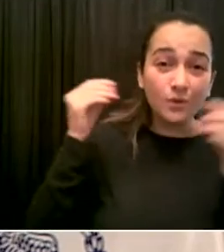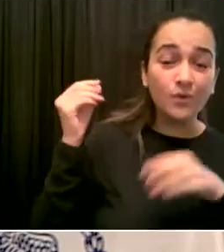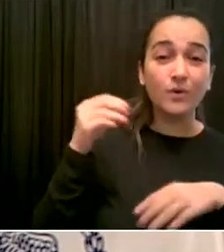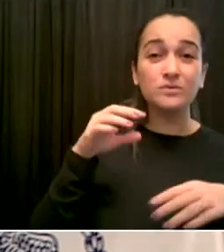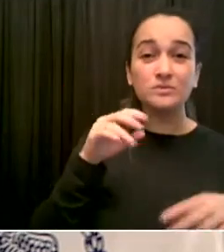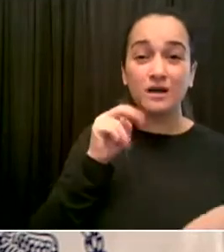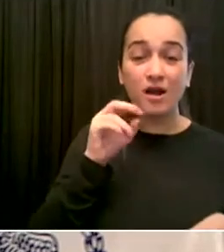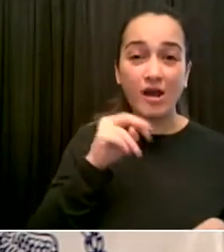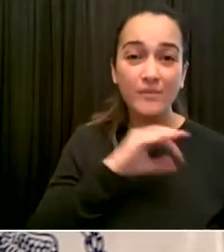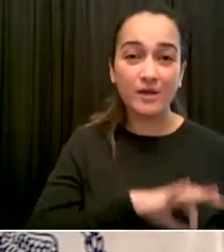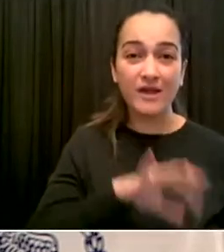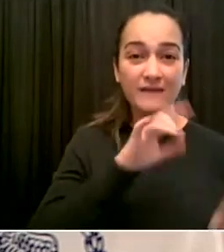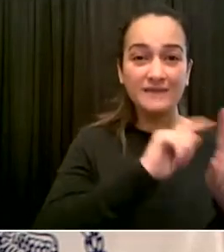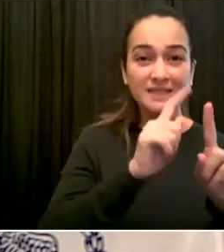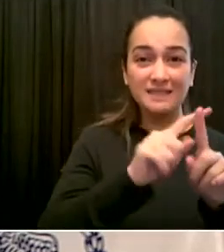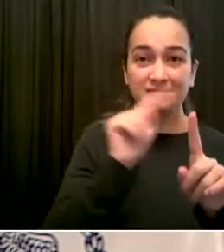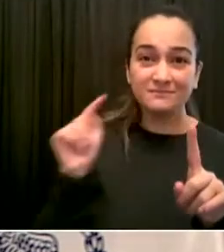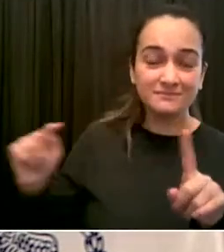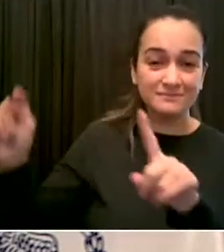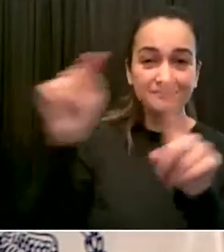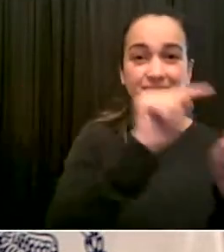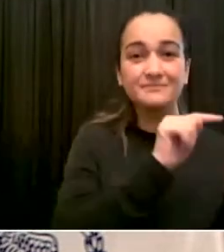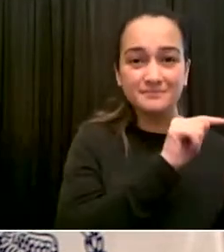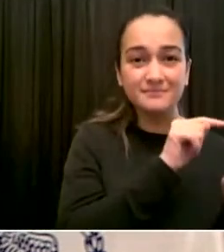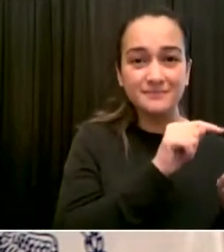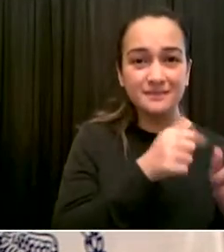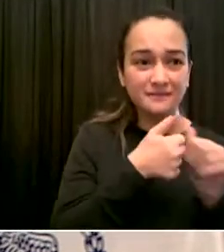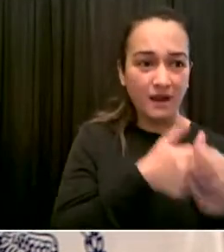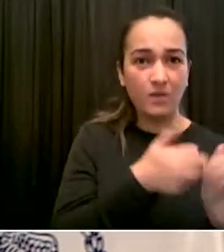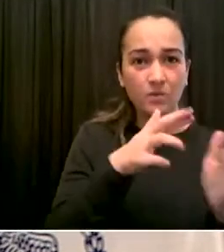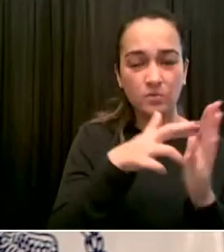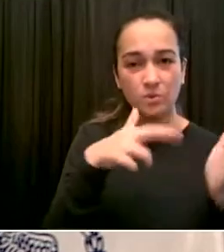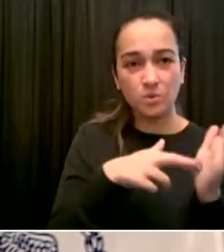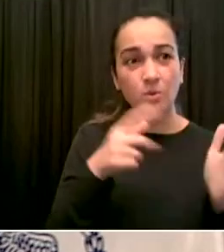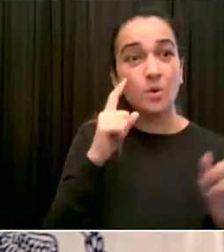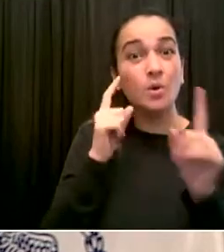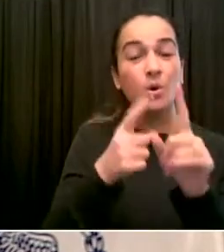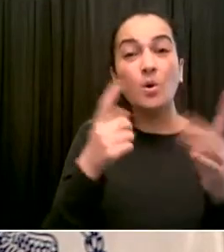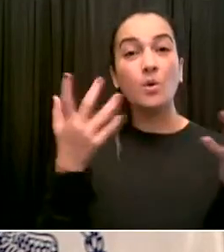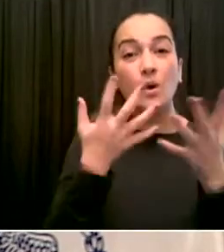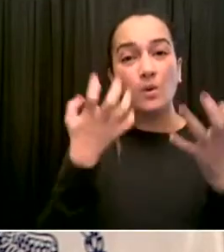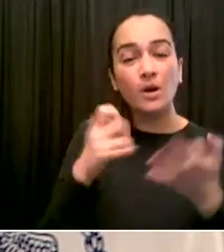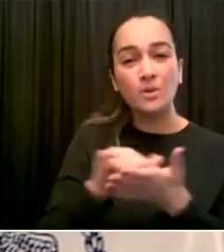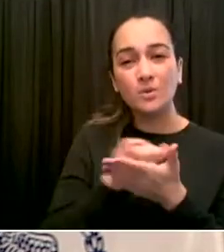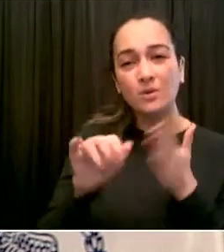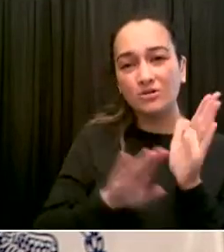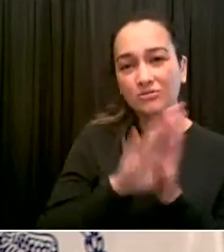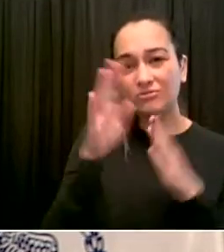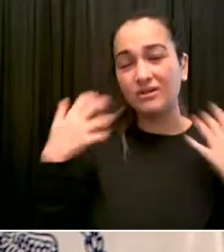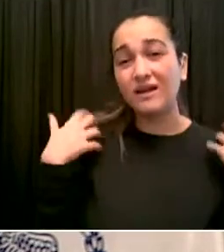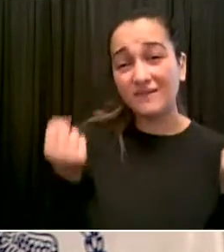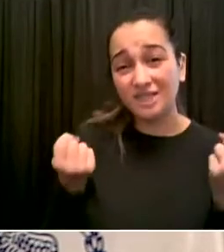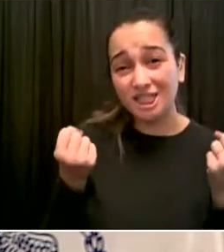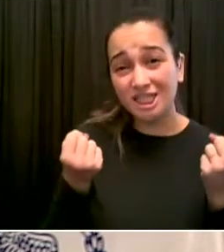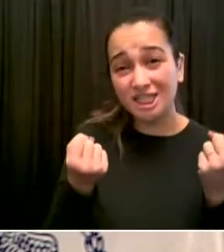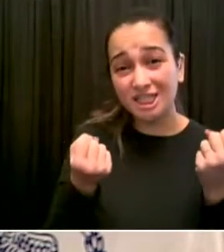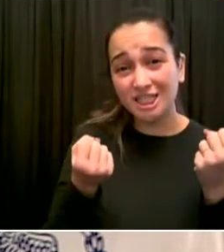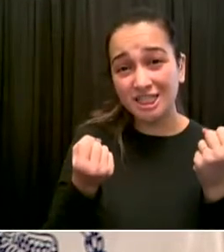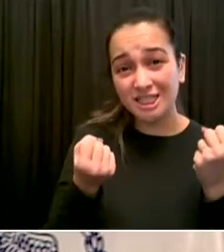TOGETHER TO BRING NEW YORK CITY BACK AND O TDO IT SAFELY.